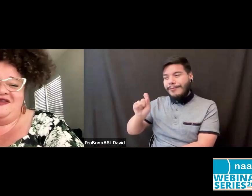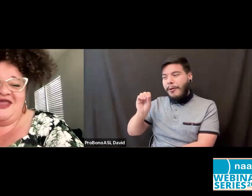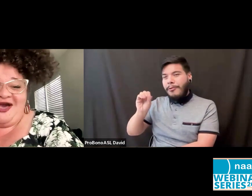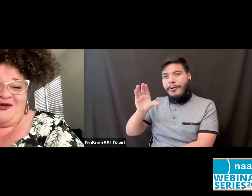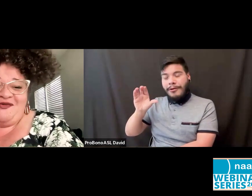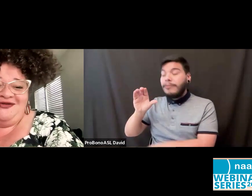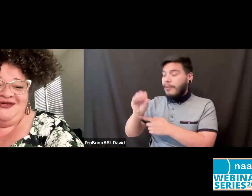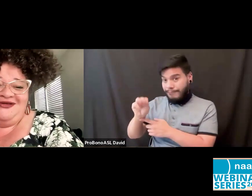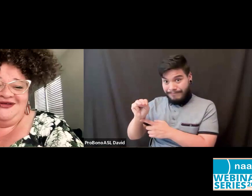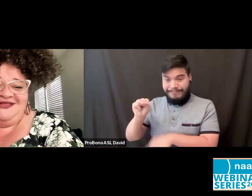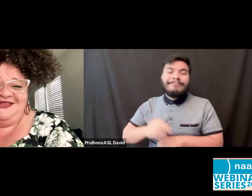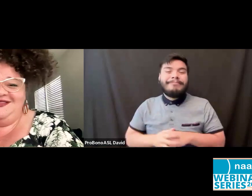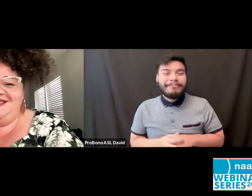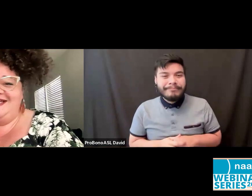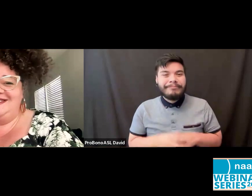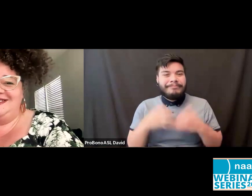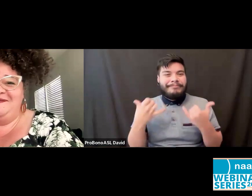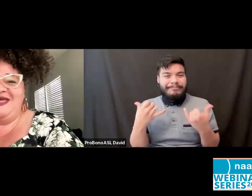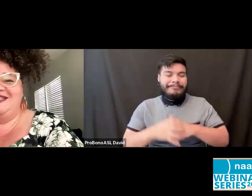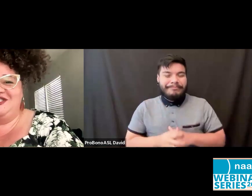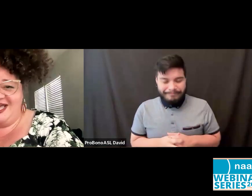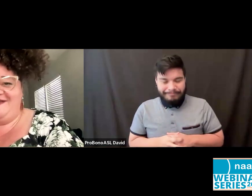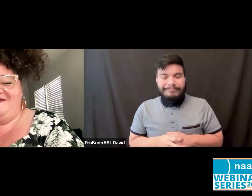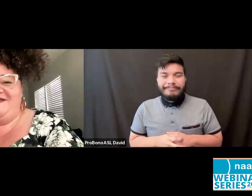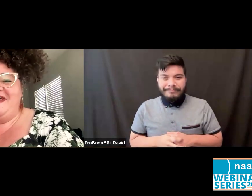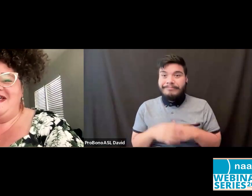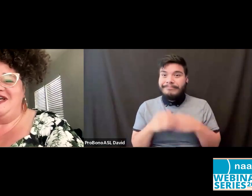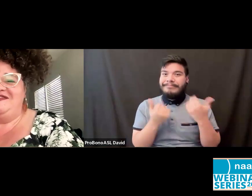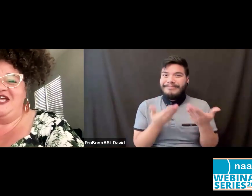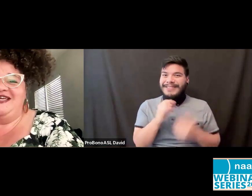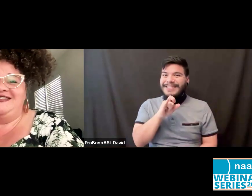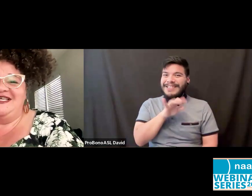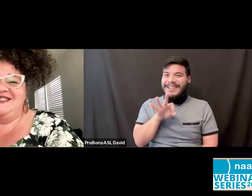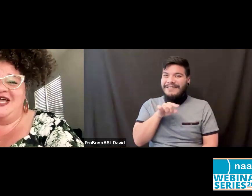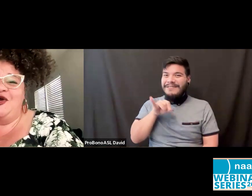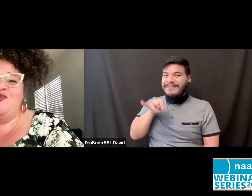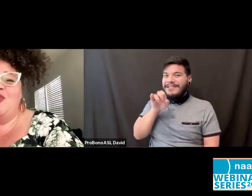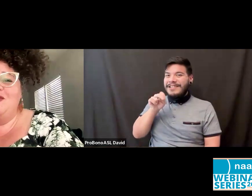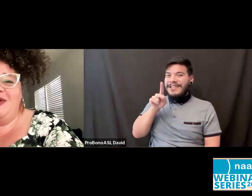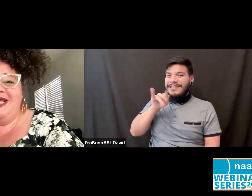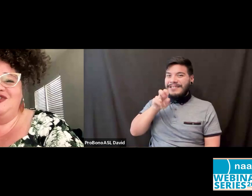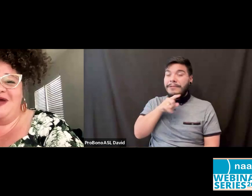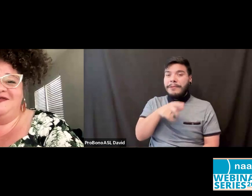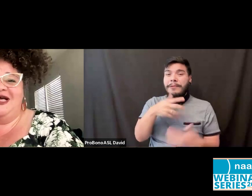Now let's meet Jeff. Jeff Jenkins is an award winning travel